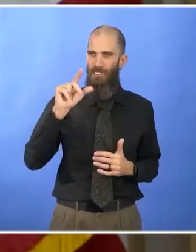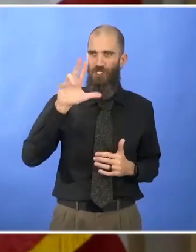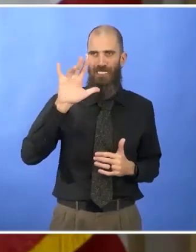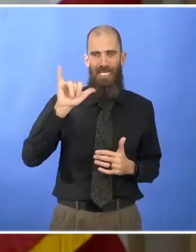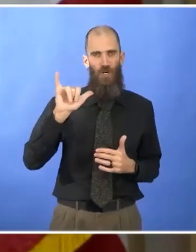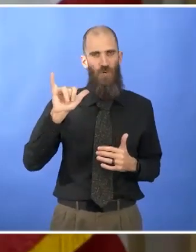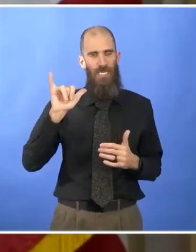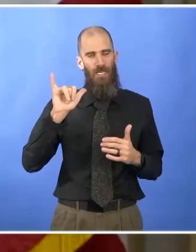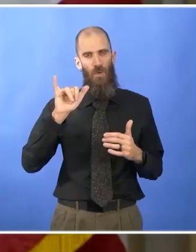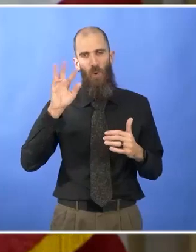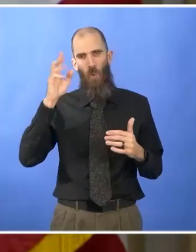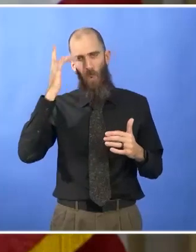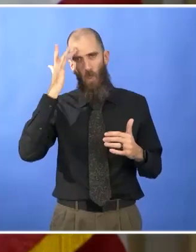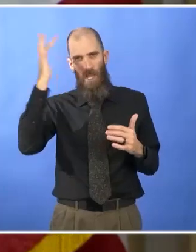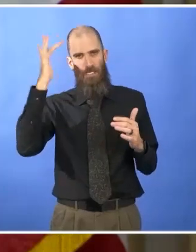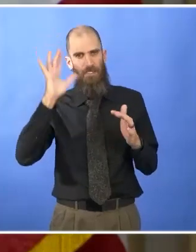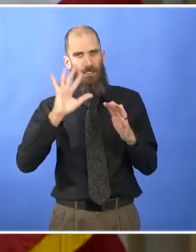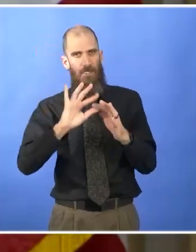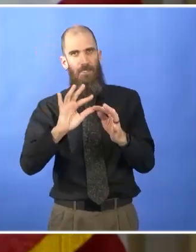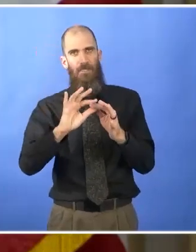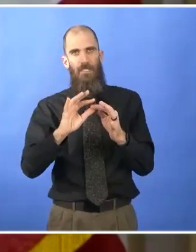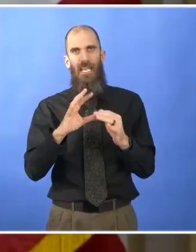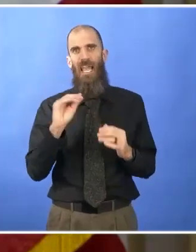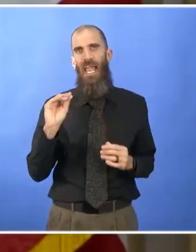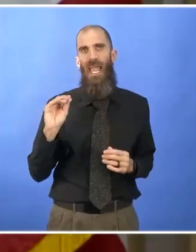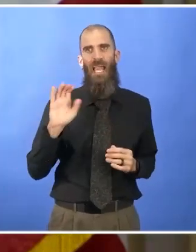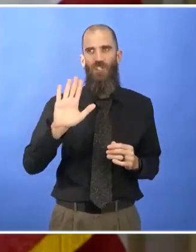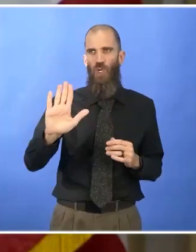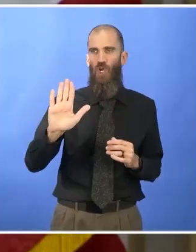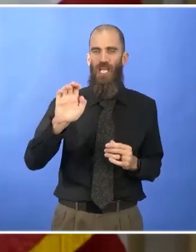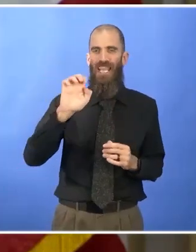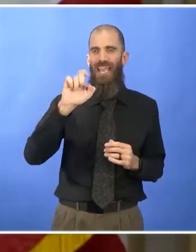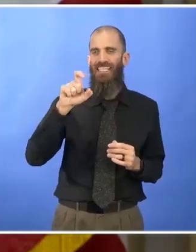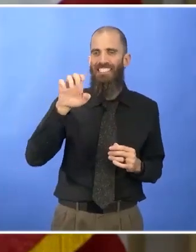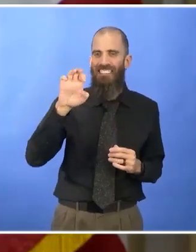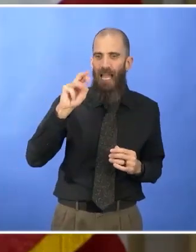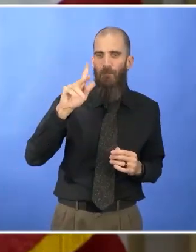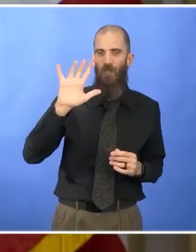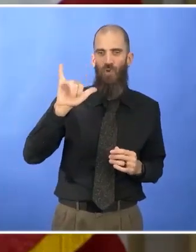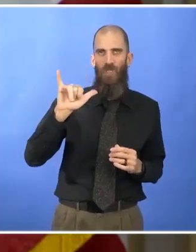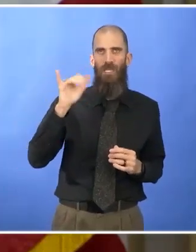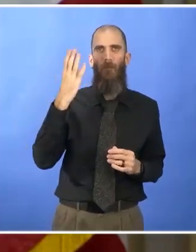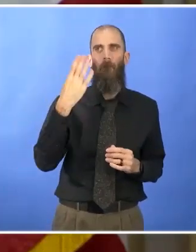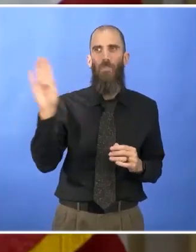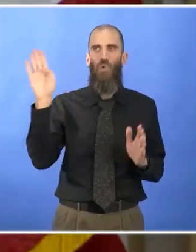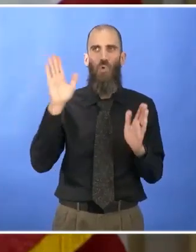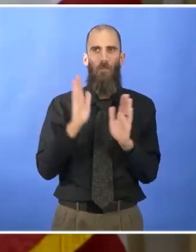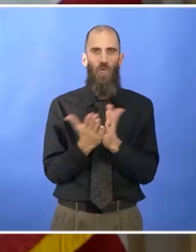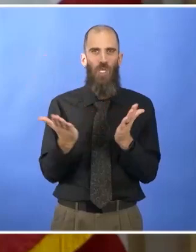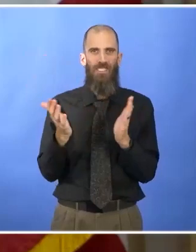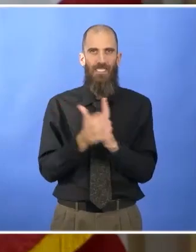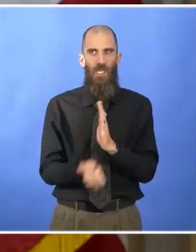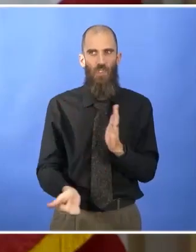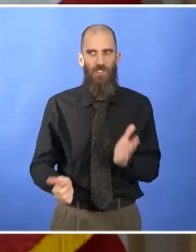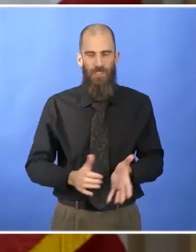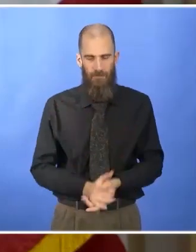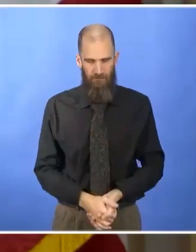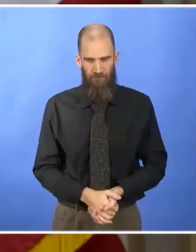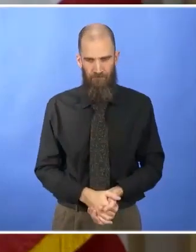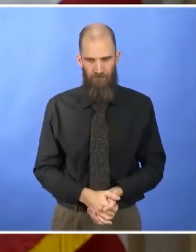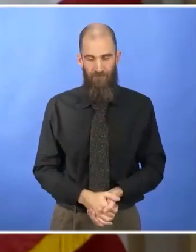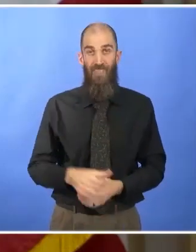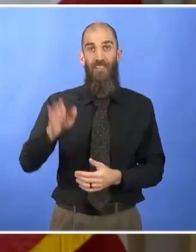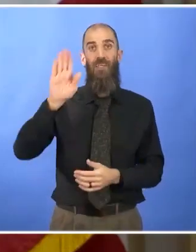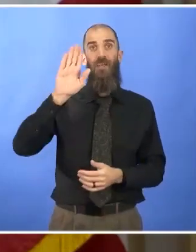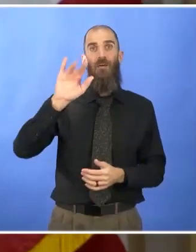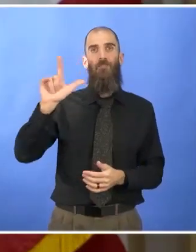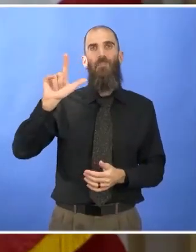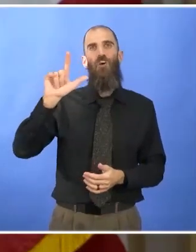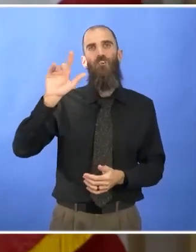AND HER EXEMPLARY BLUEBOOK SKILLS.